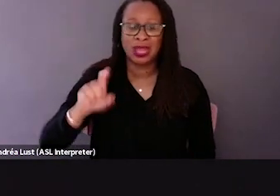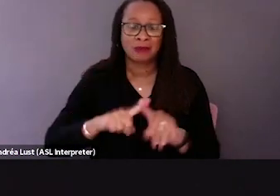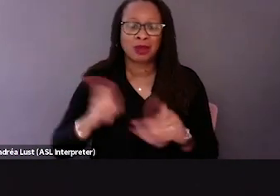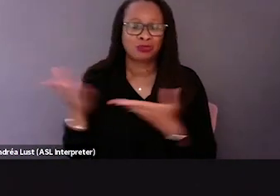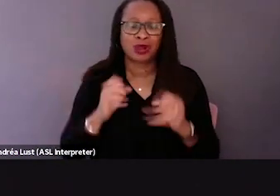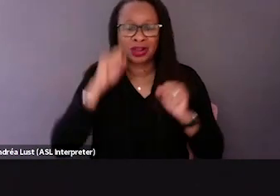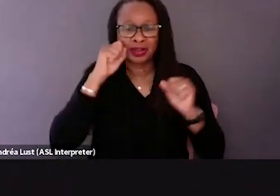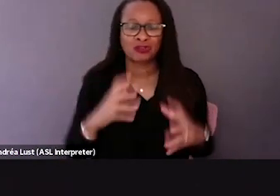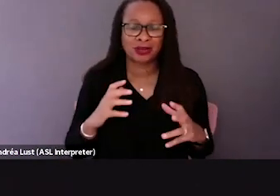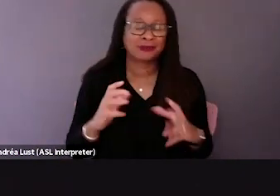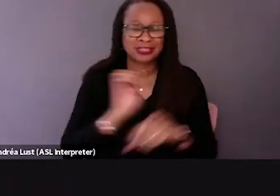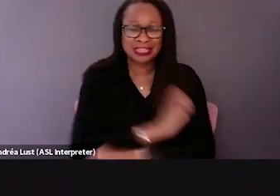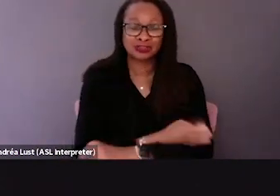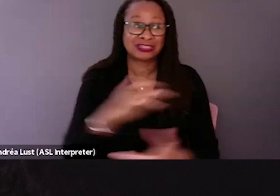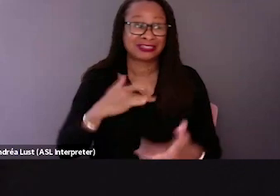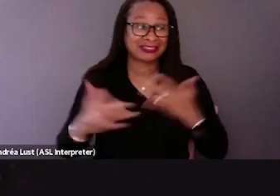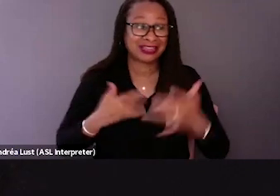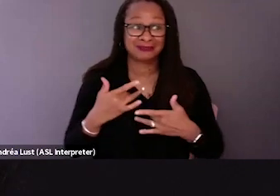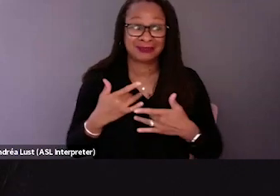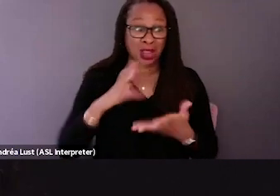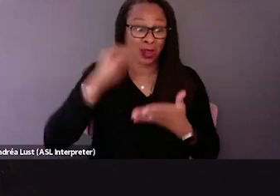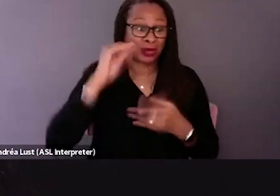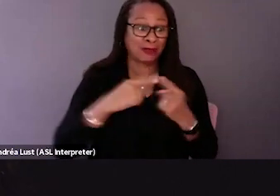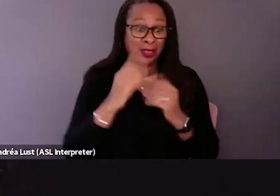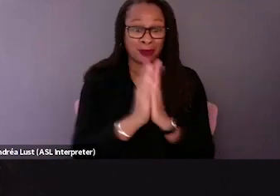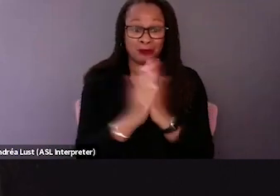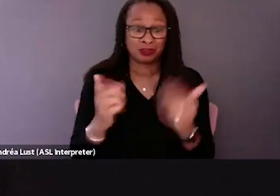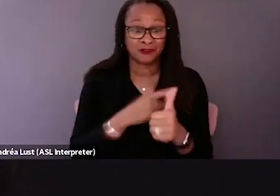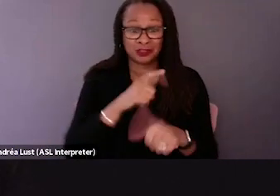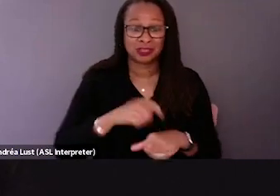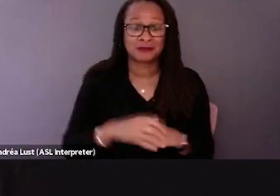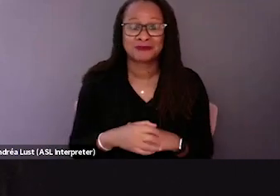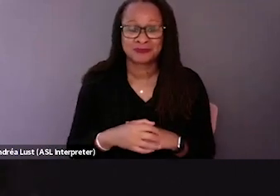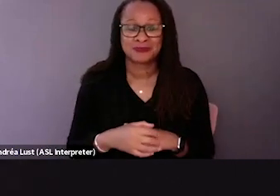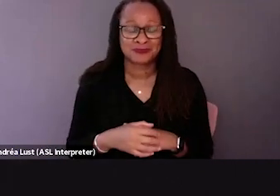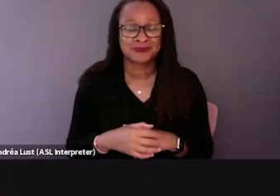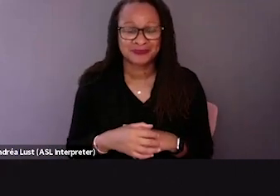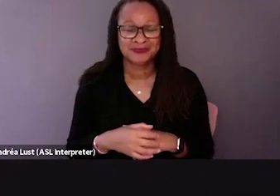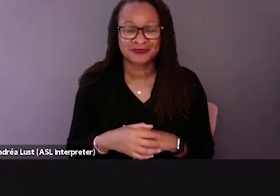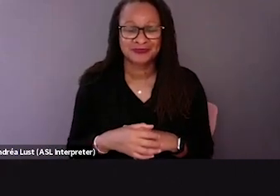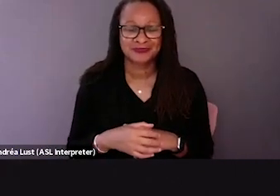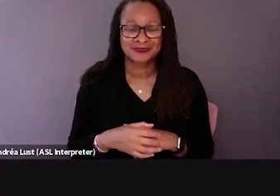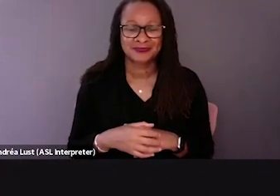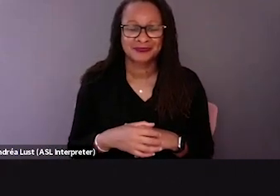and was so excited to be learning about the books for the first time. So yeah, I mean it, you know, I mean it's so,